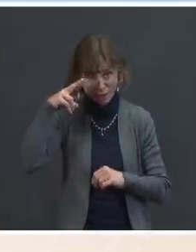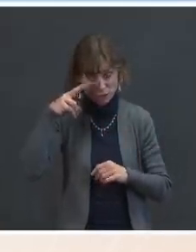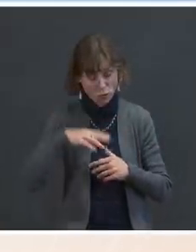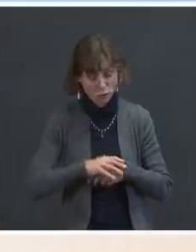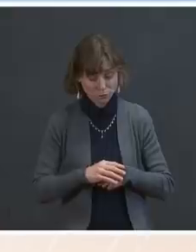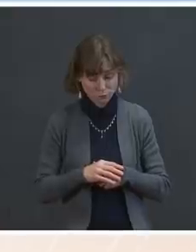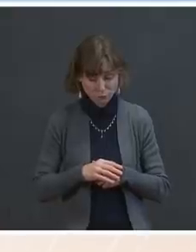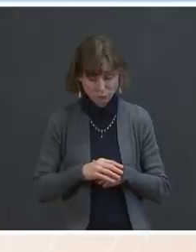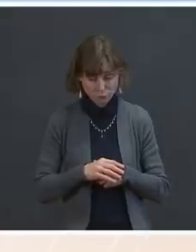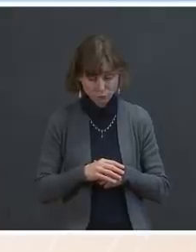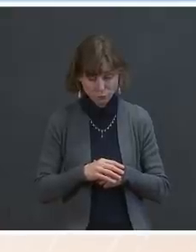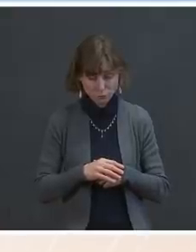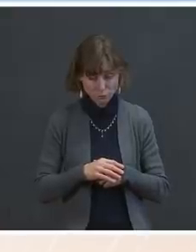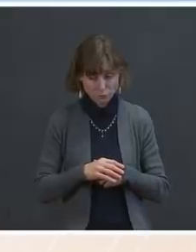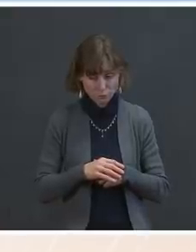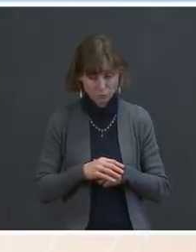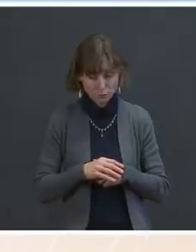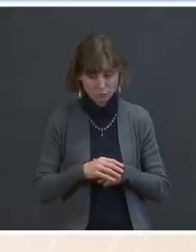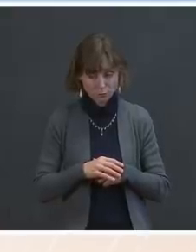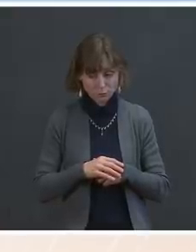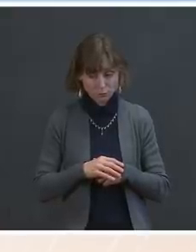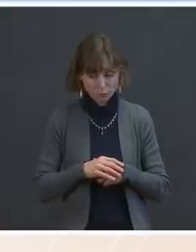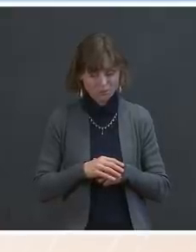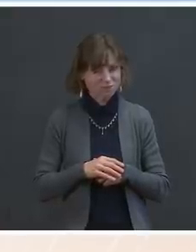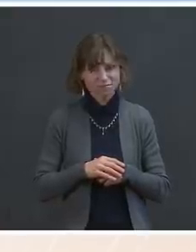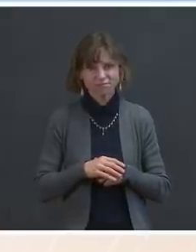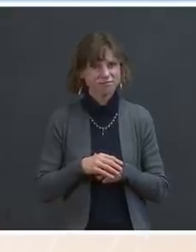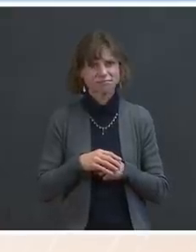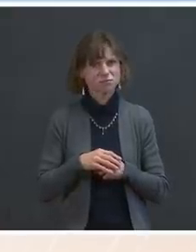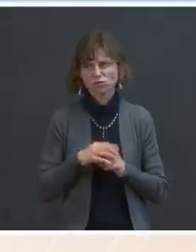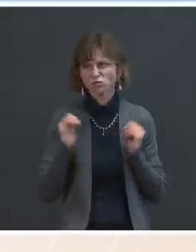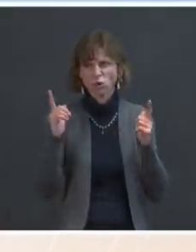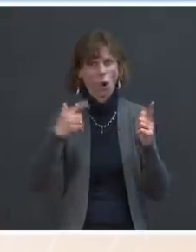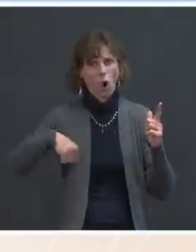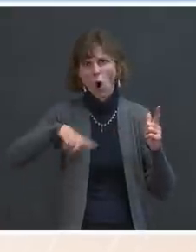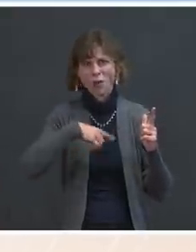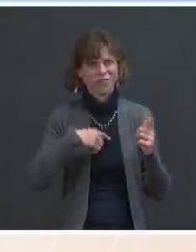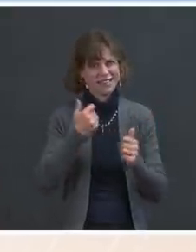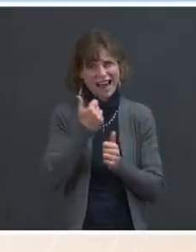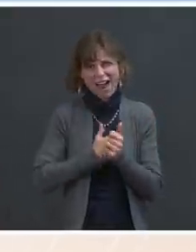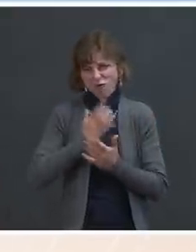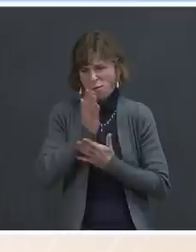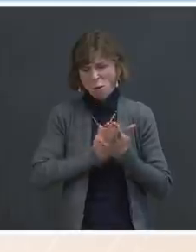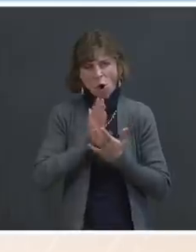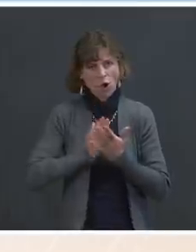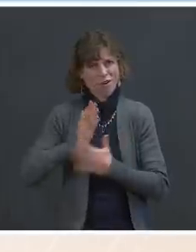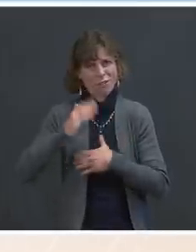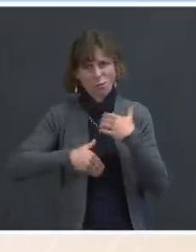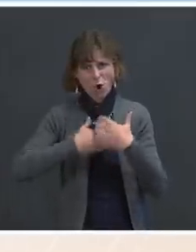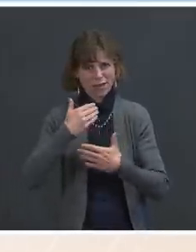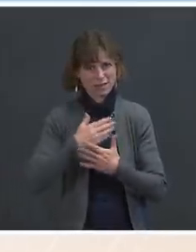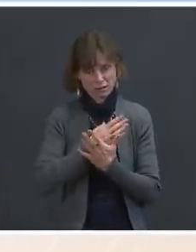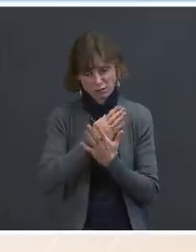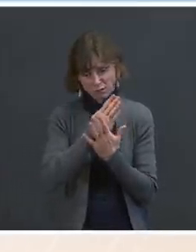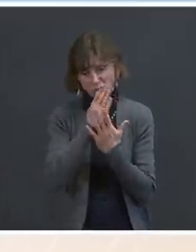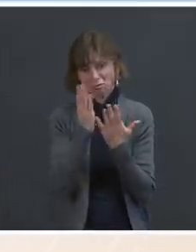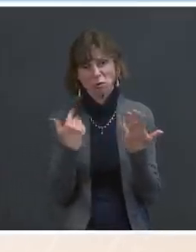I think all of us, at every stage of this process, are doing everything we can to make sure that children are well cared